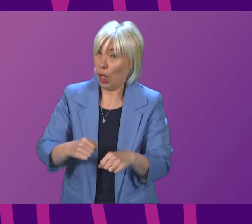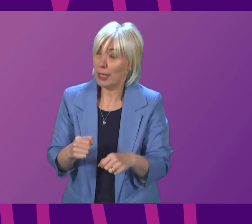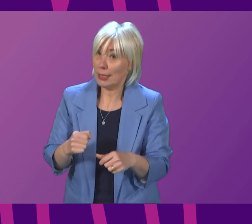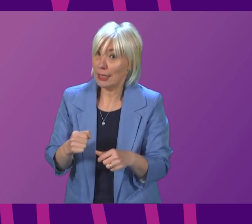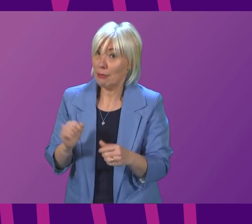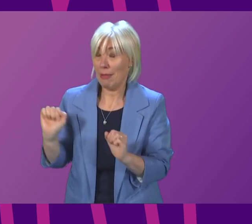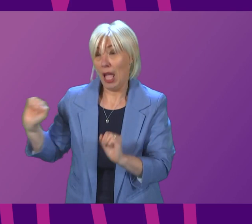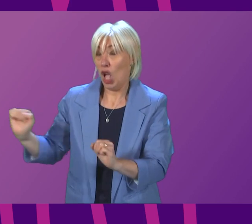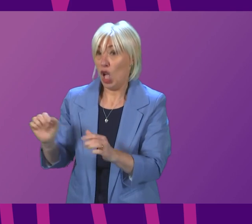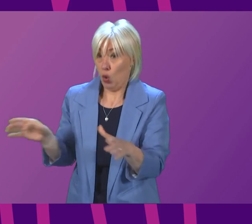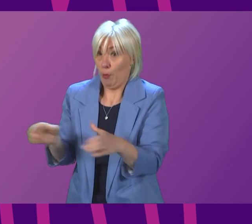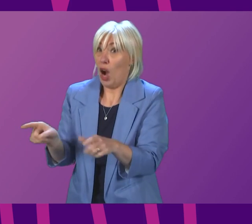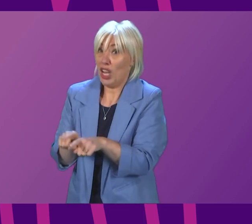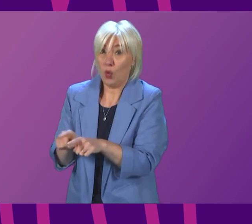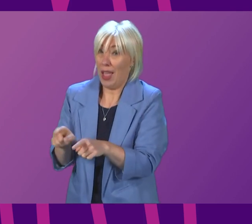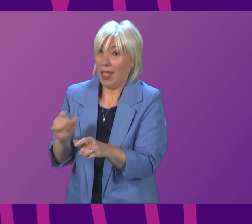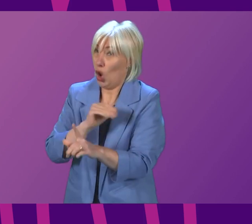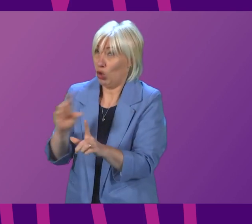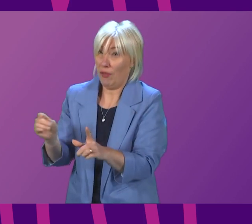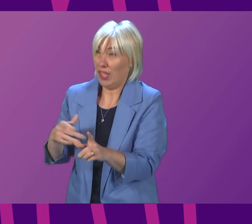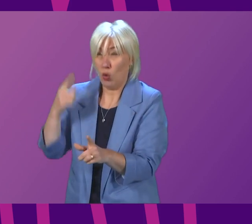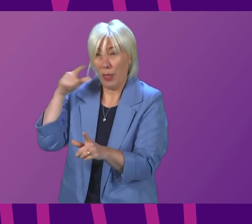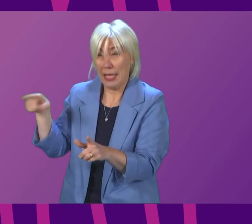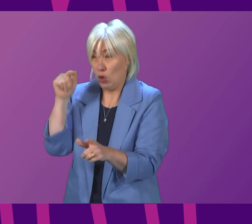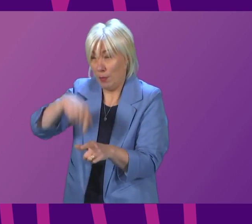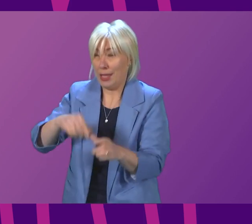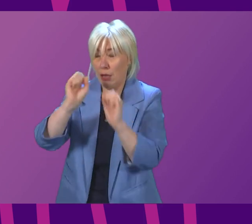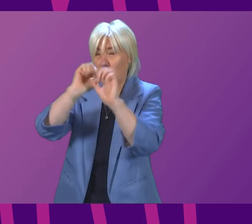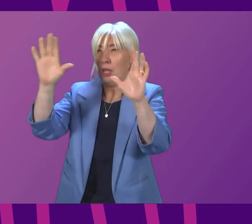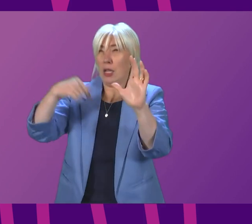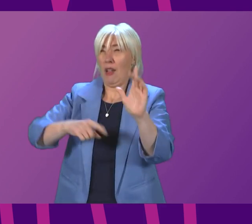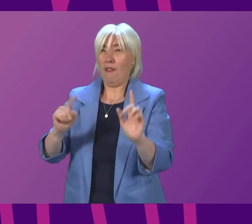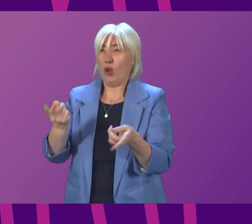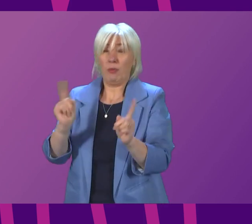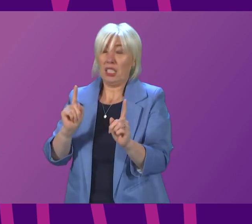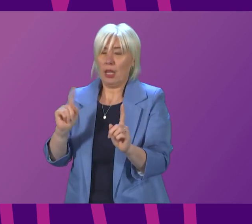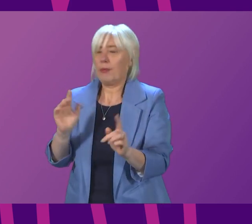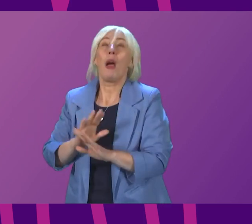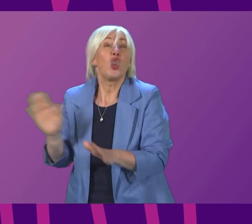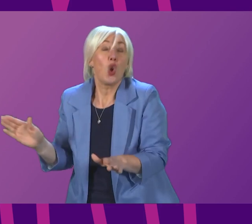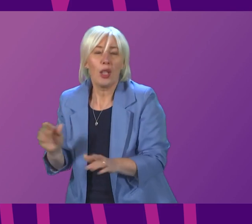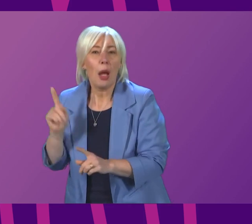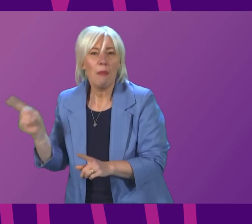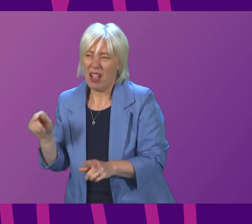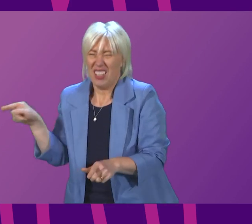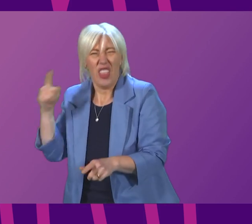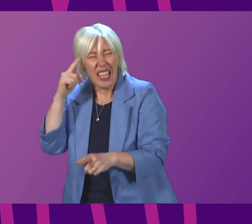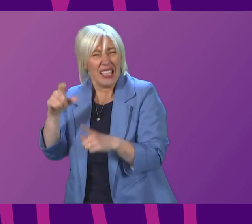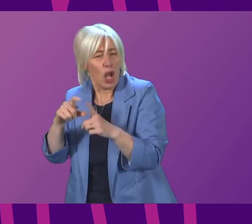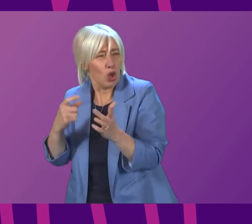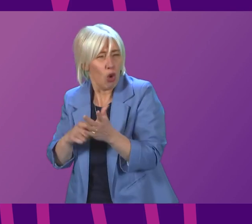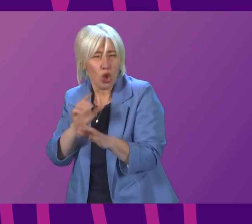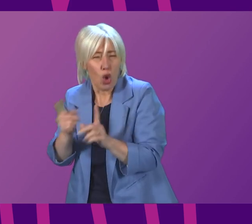in his own party, it seems—he would not have responded to those projections in December?